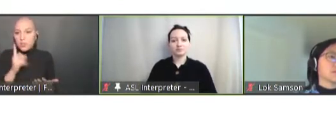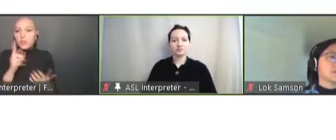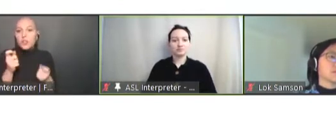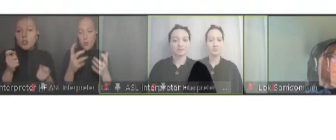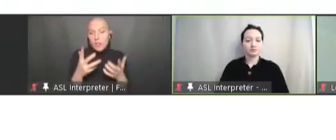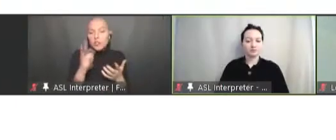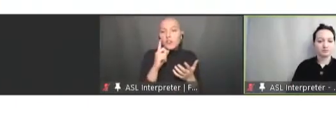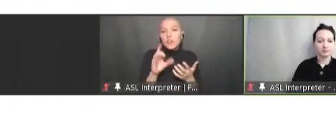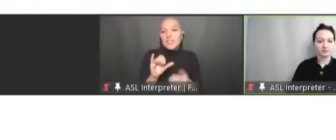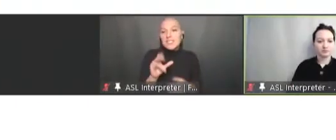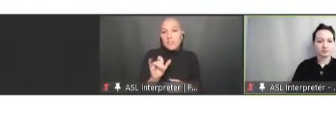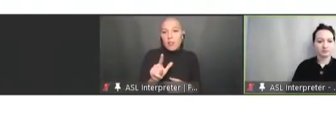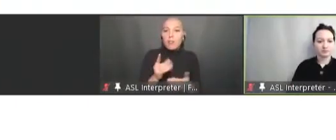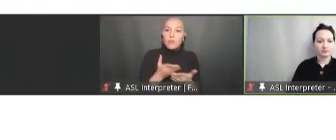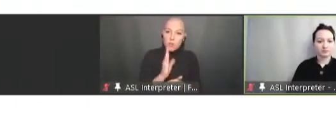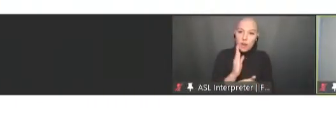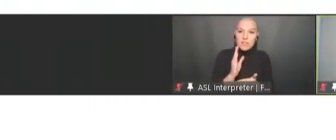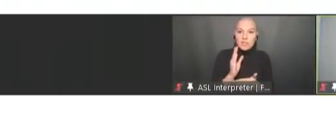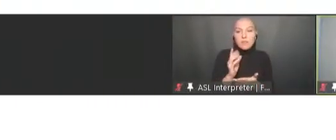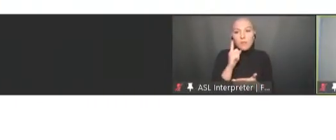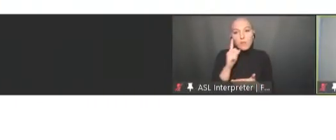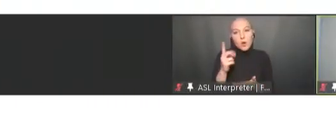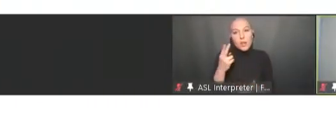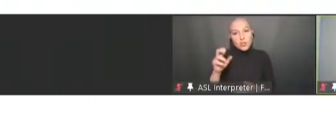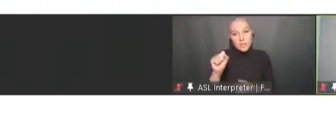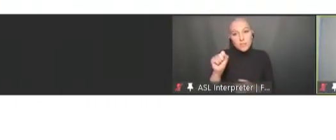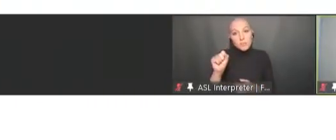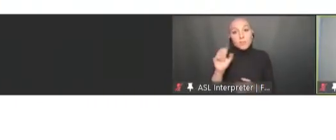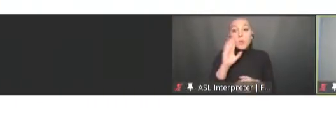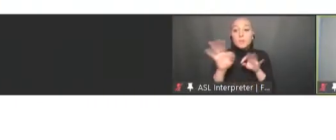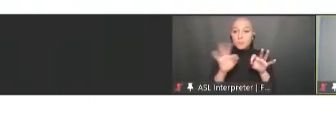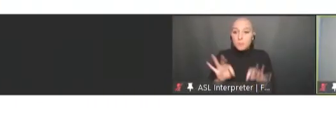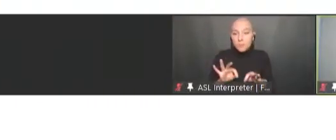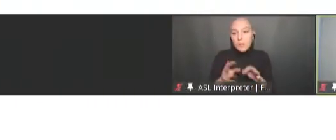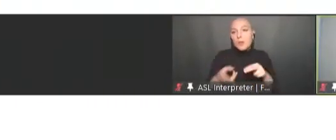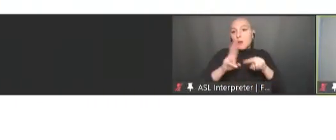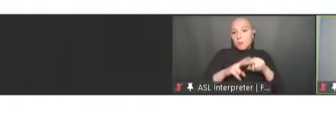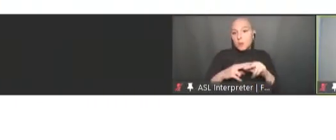to discuss new guidance to boost accessibility and equity and COVID-19 vaccine programs.